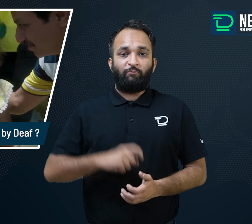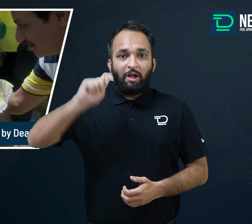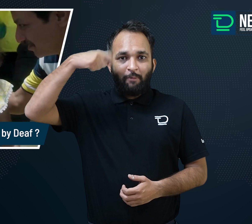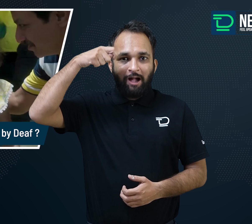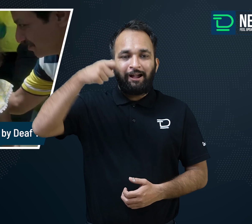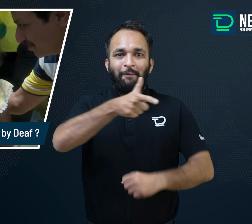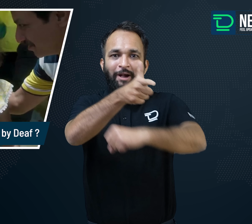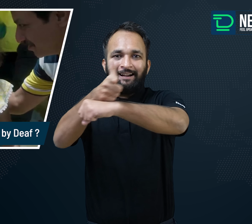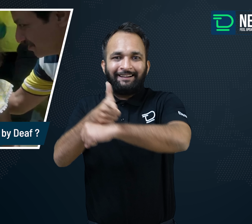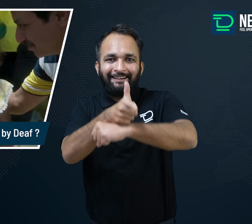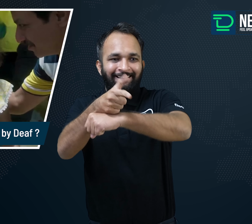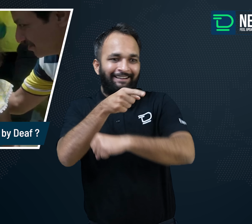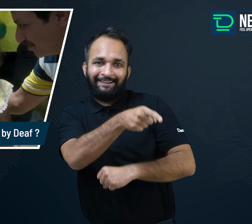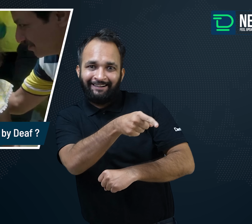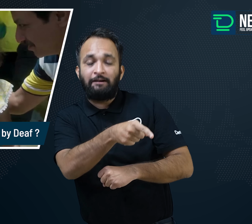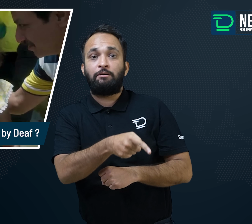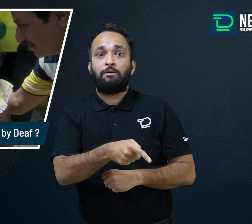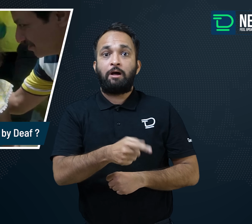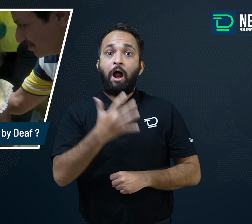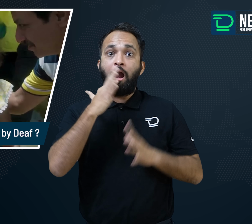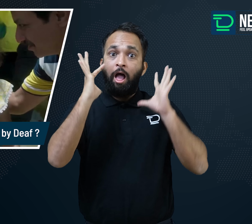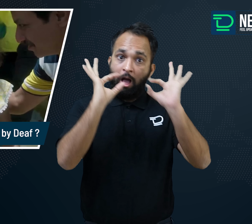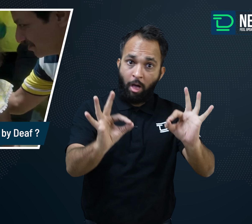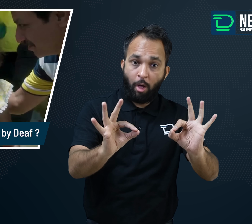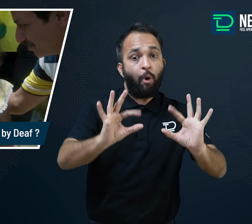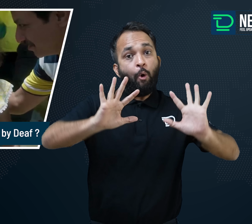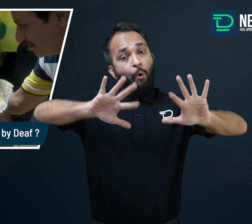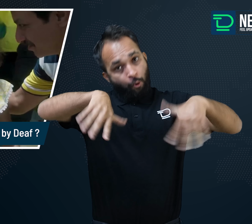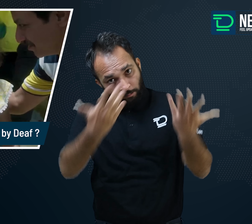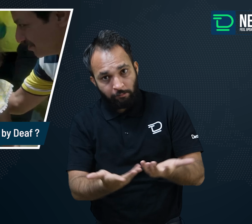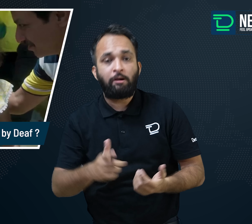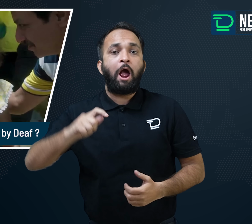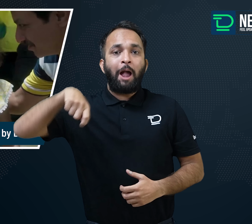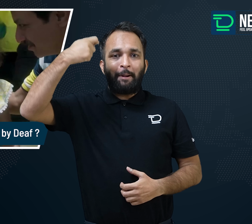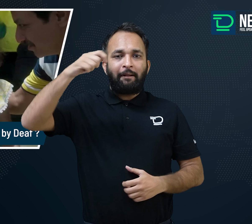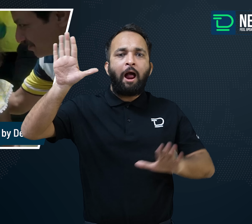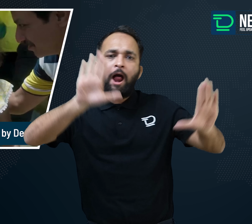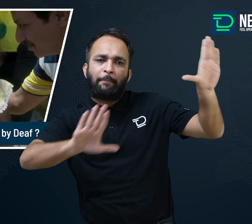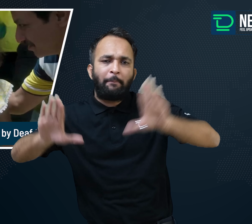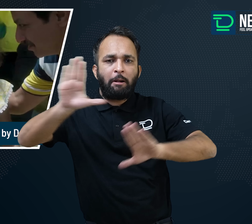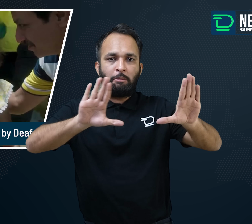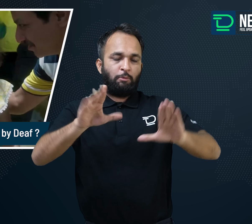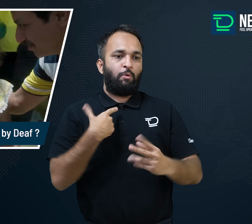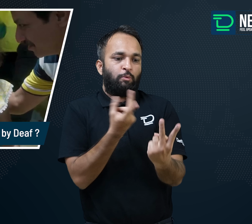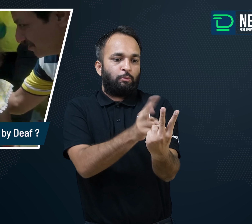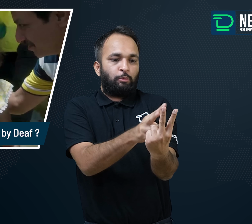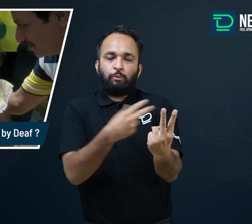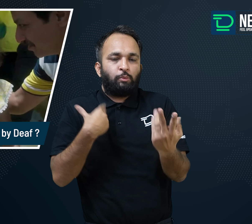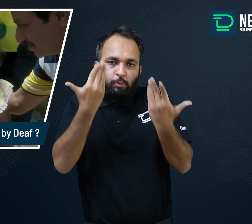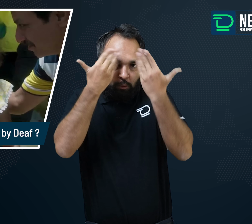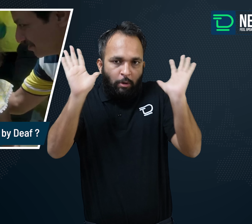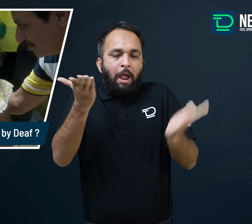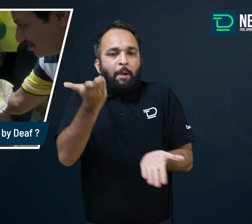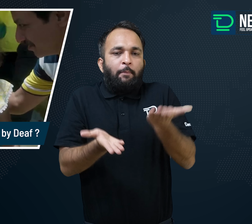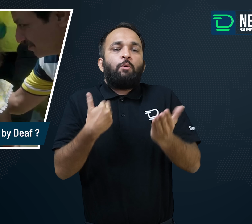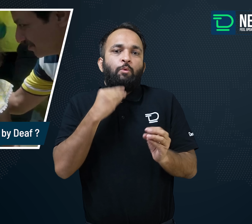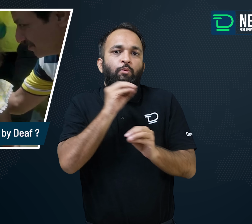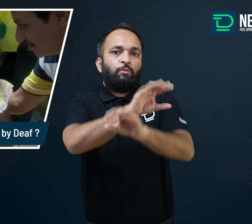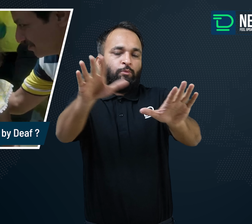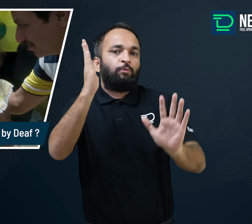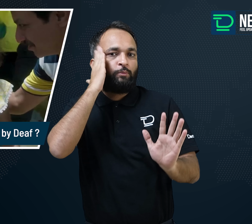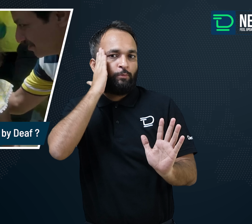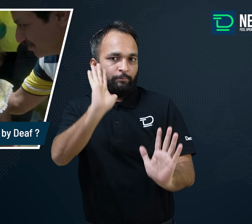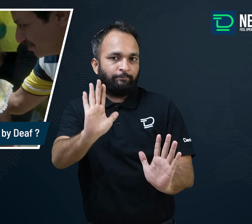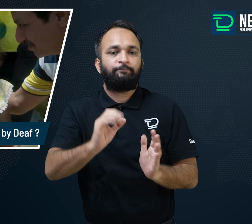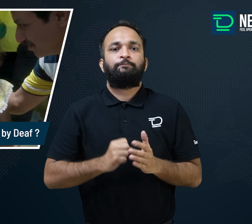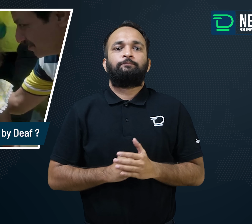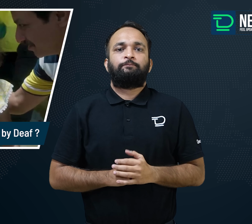The video you saw is real or movie we don't know.